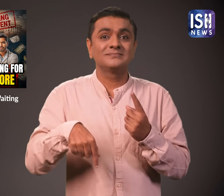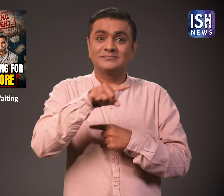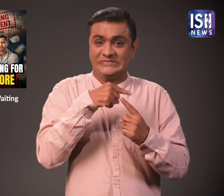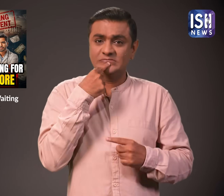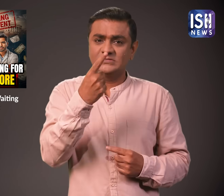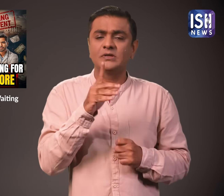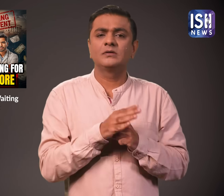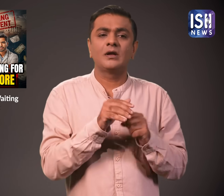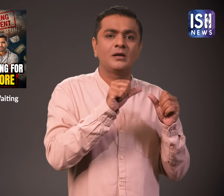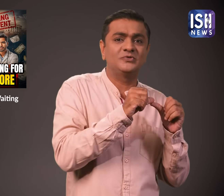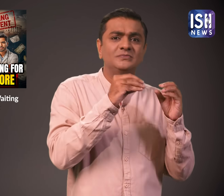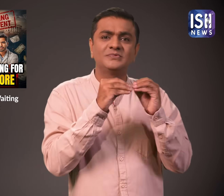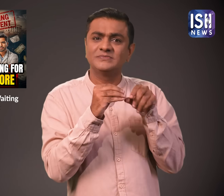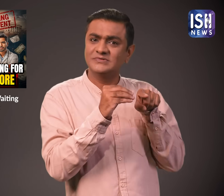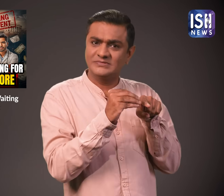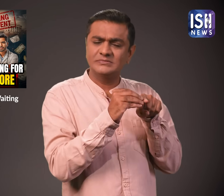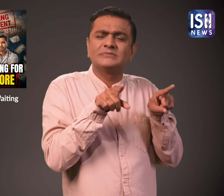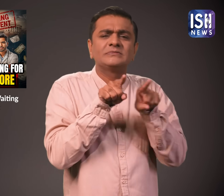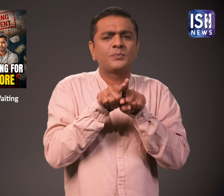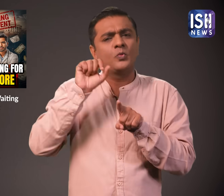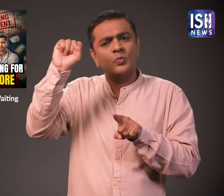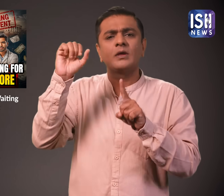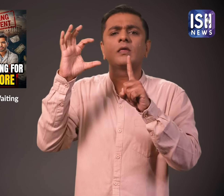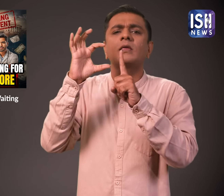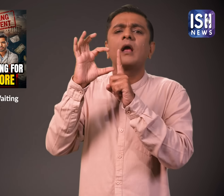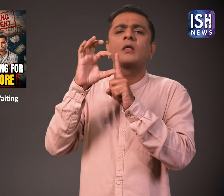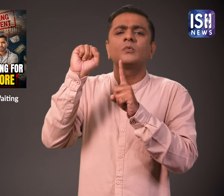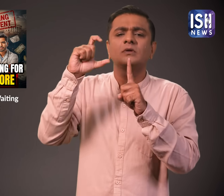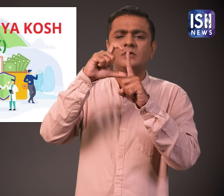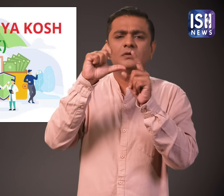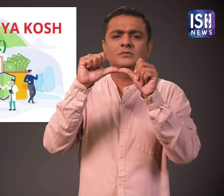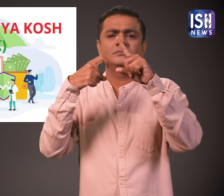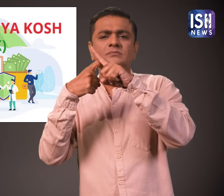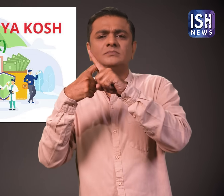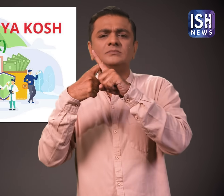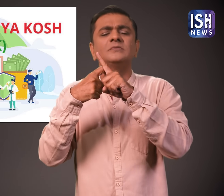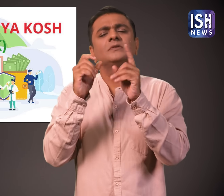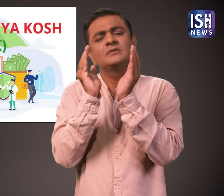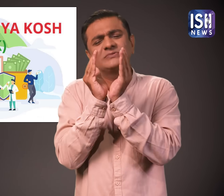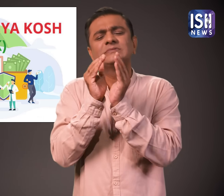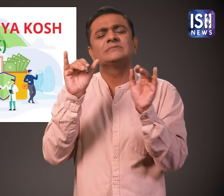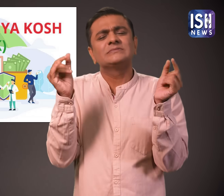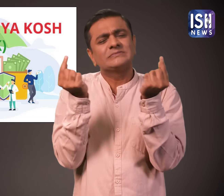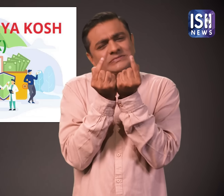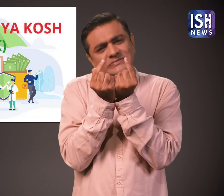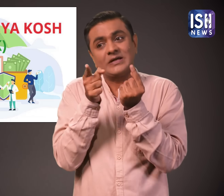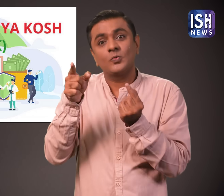Hospitals further added that under Delhi’s Aarogya Kosh scheme, similar to Ayushman Bharat scheme,